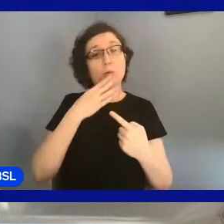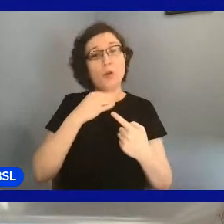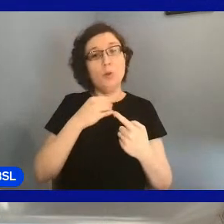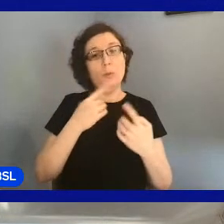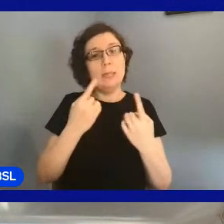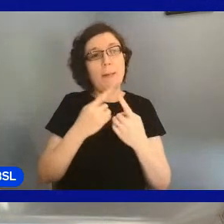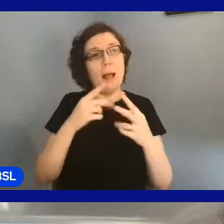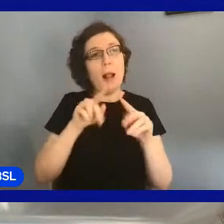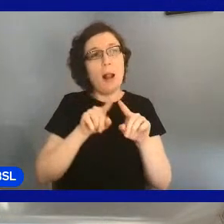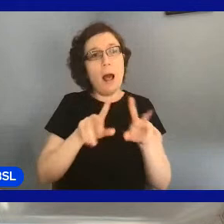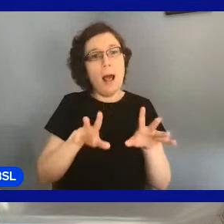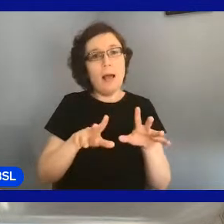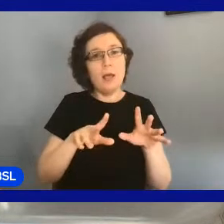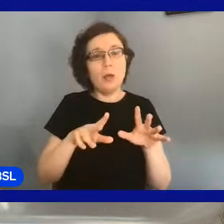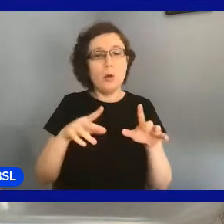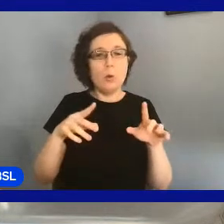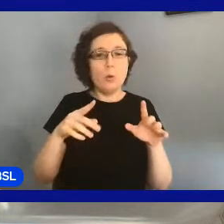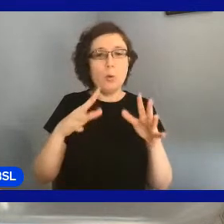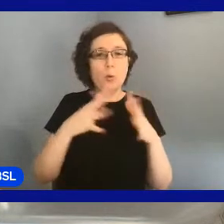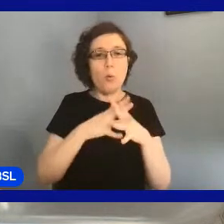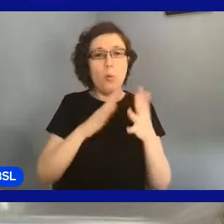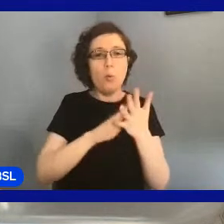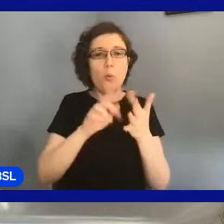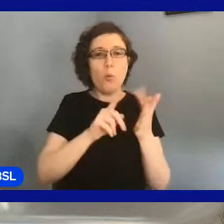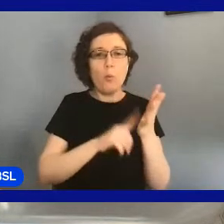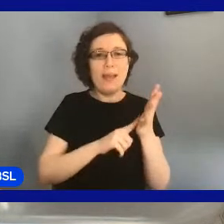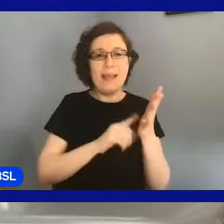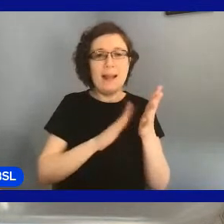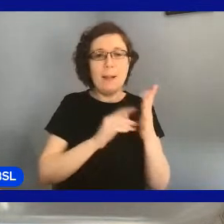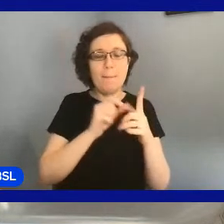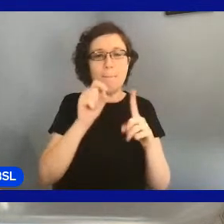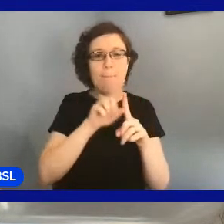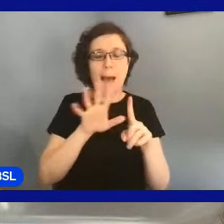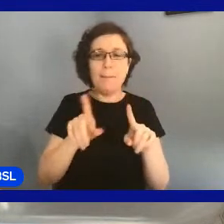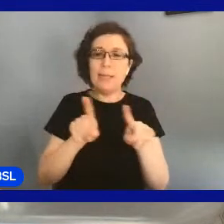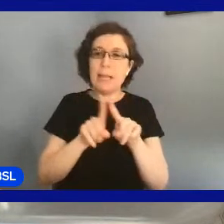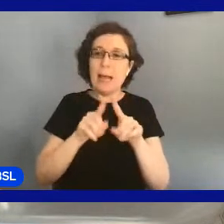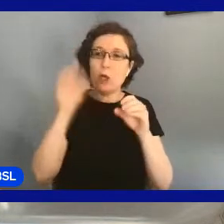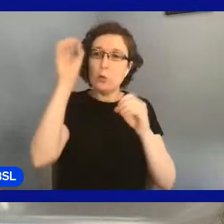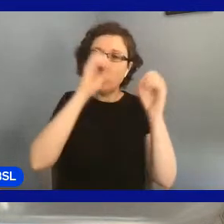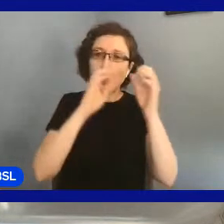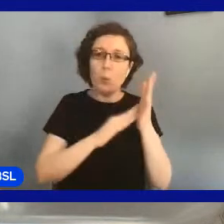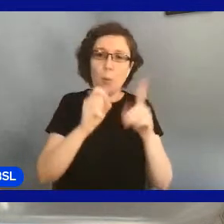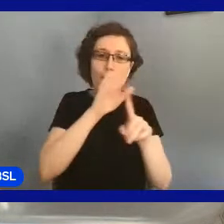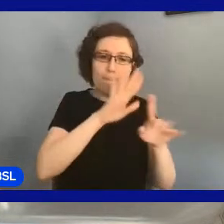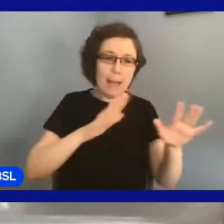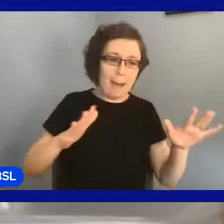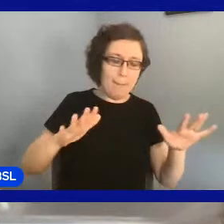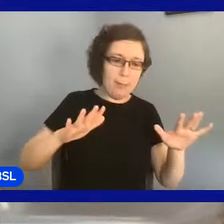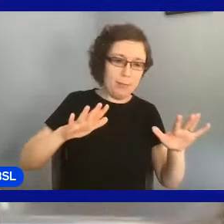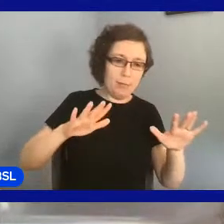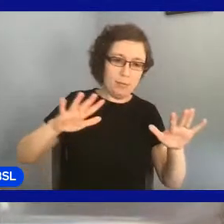a fusion of Google Maps and access to buildings. We provide error data as